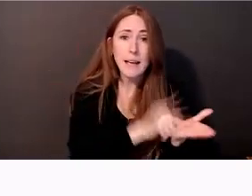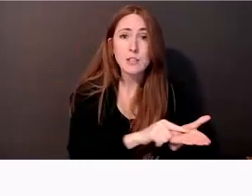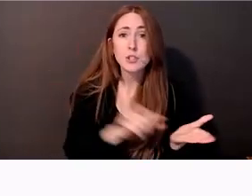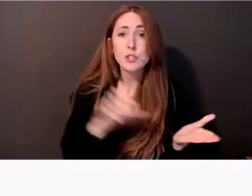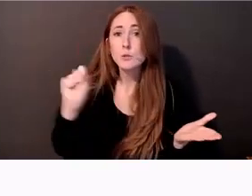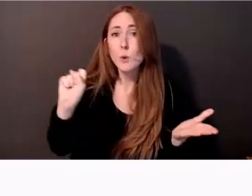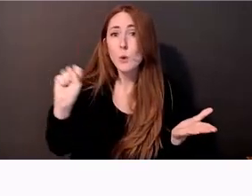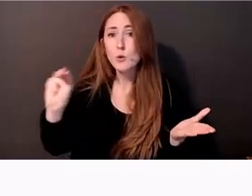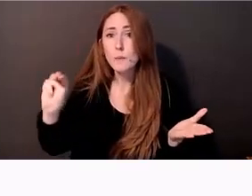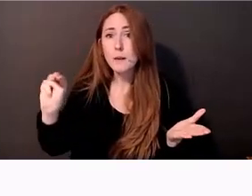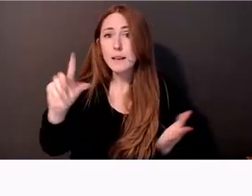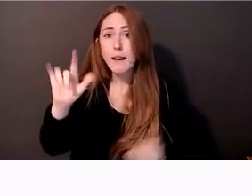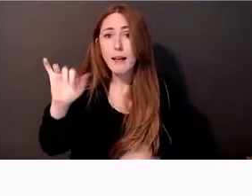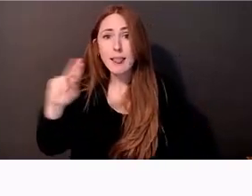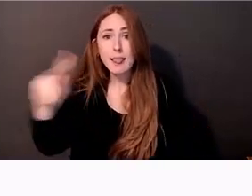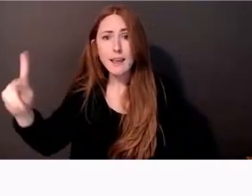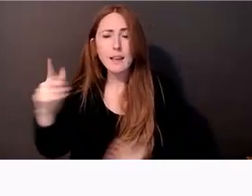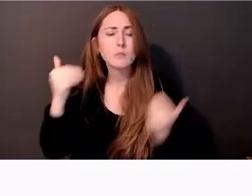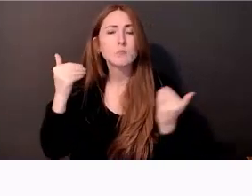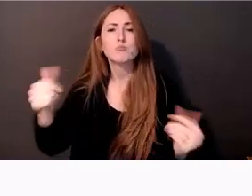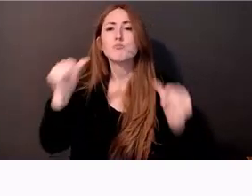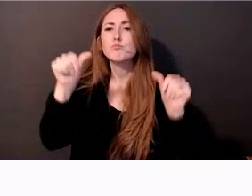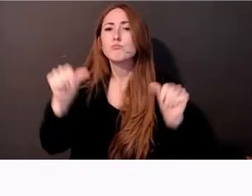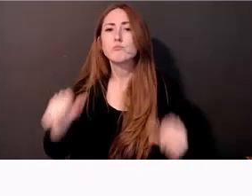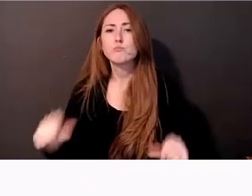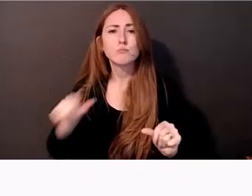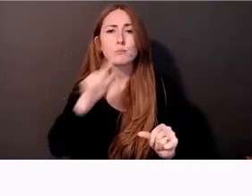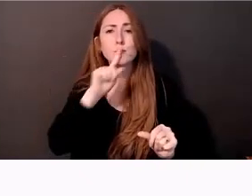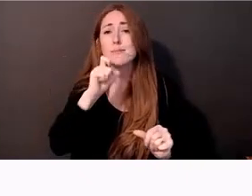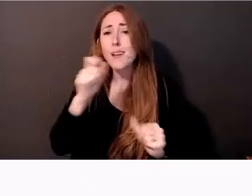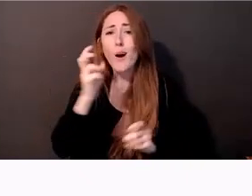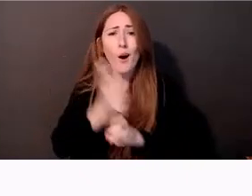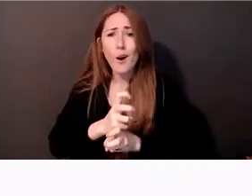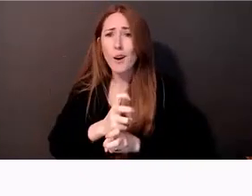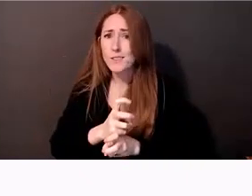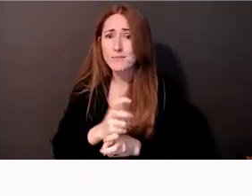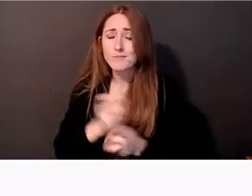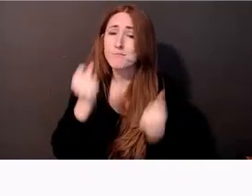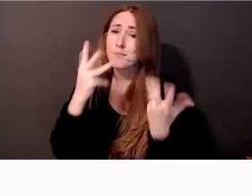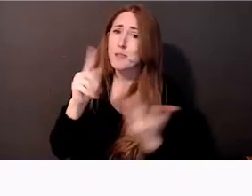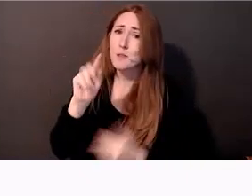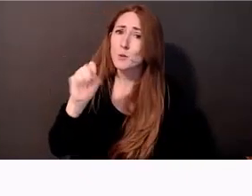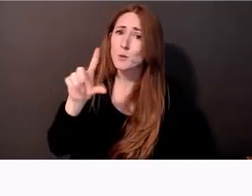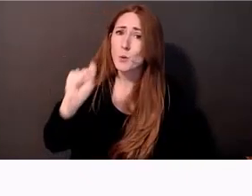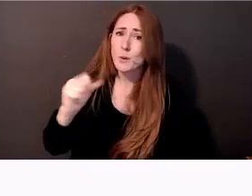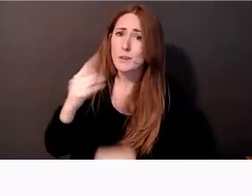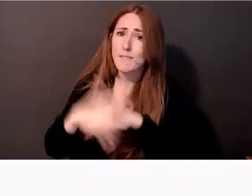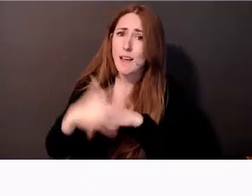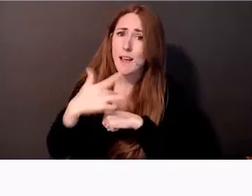Put that on there. It doesn't have to be difficult. There are tools out there for you to create free websites.